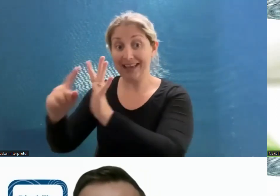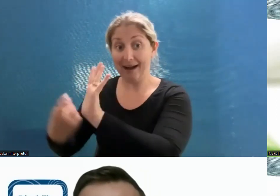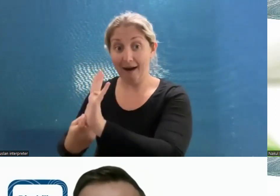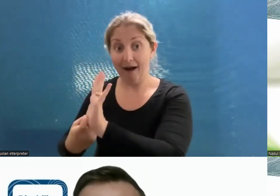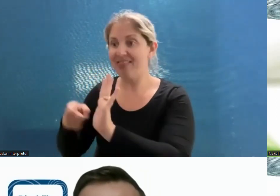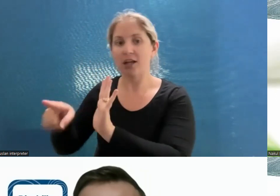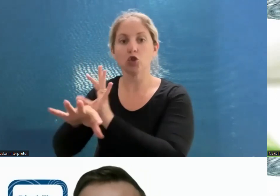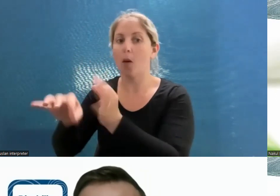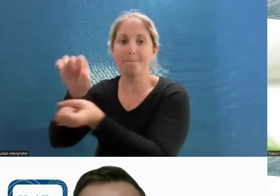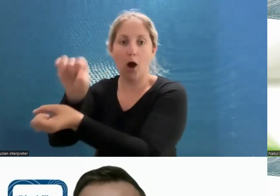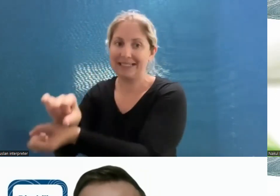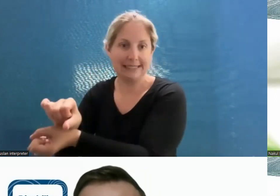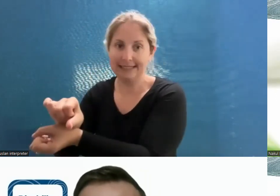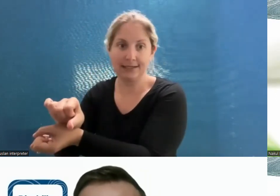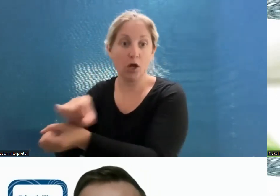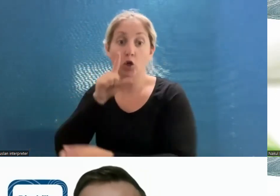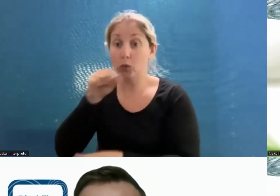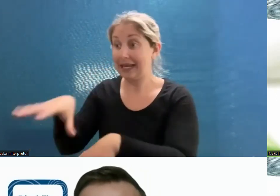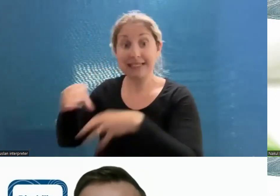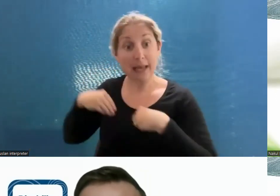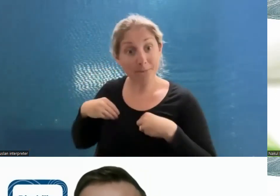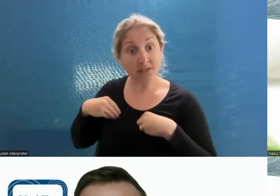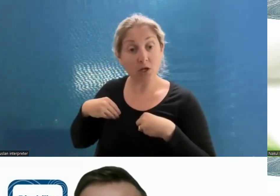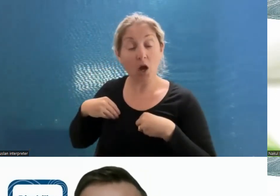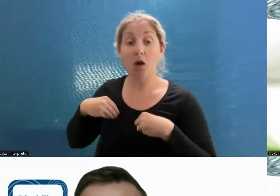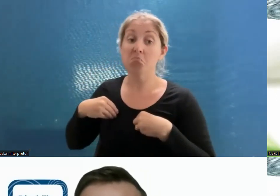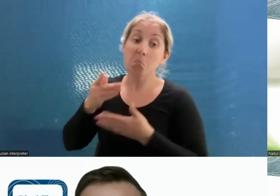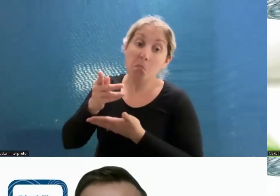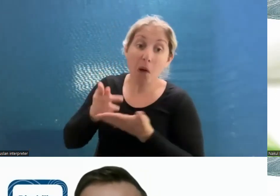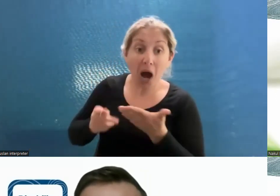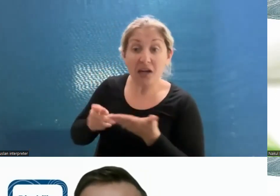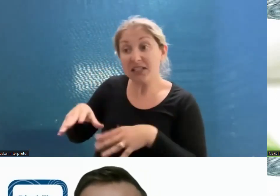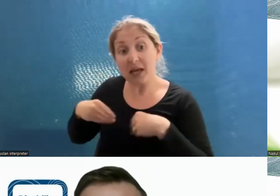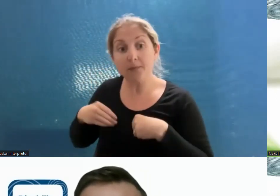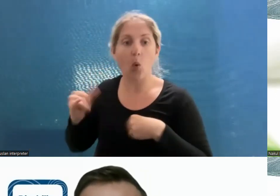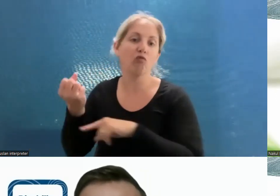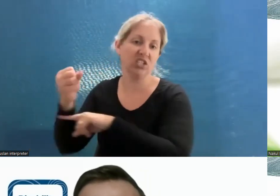binding, you can decide whether to accept, partially accept or reject it.